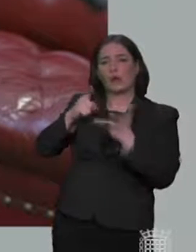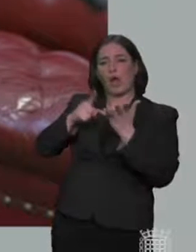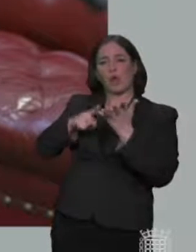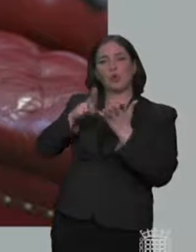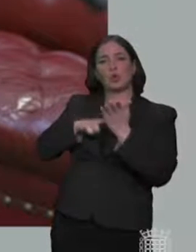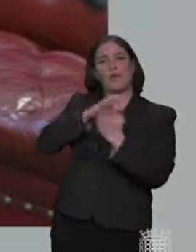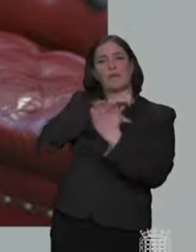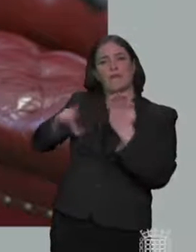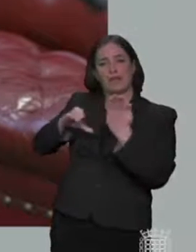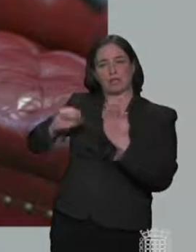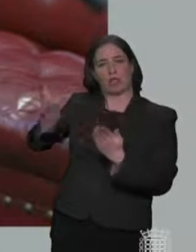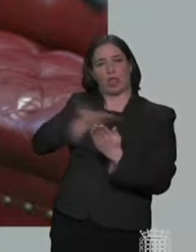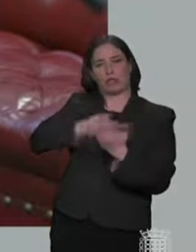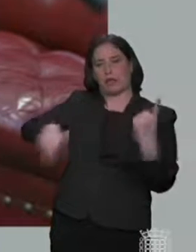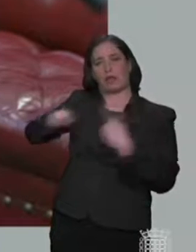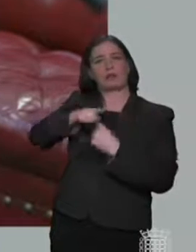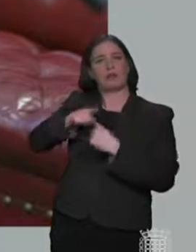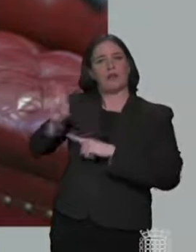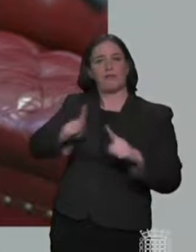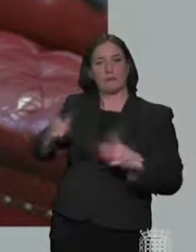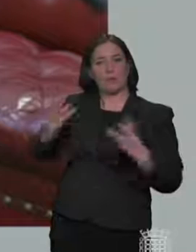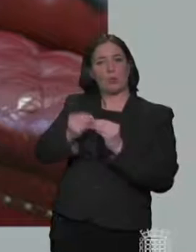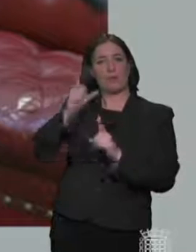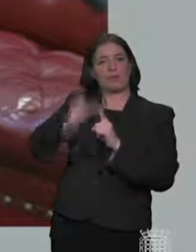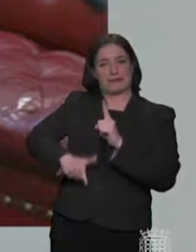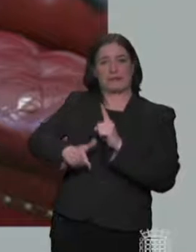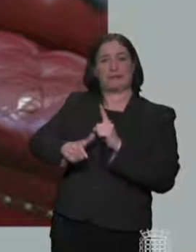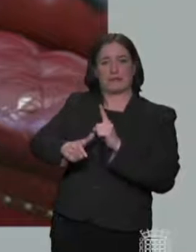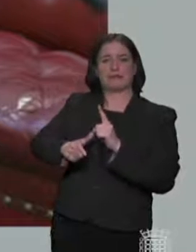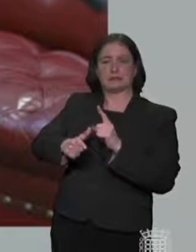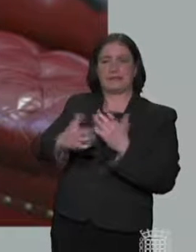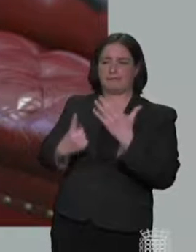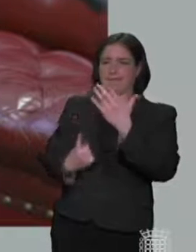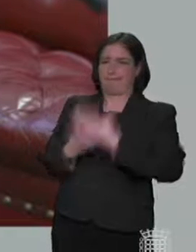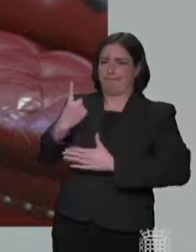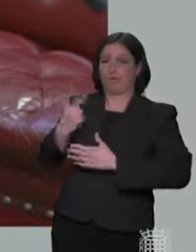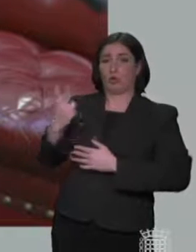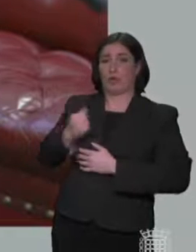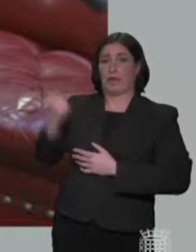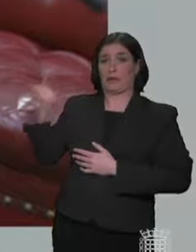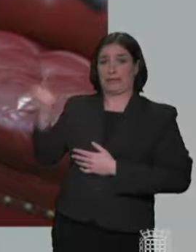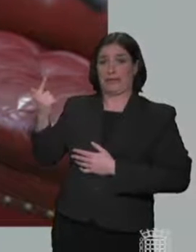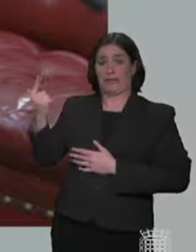organization were involved in the response to the uk government in 2017. the uncrpd clearly stated